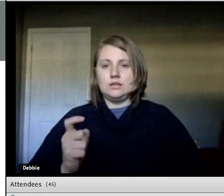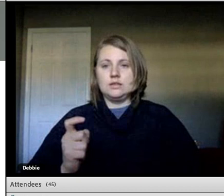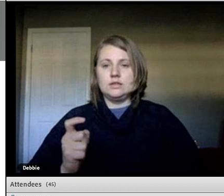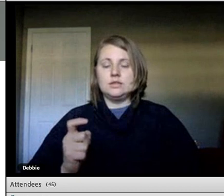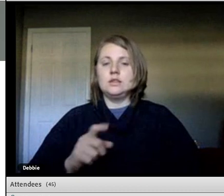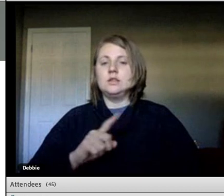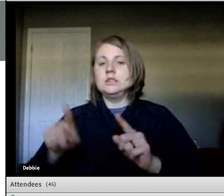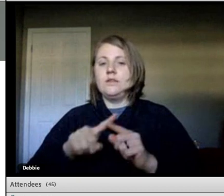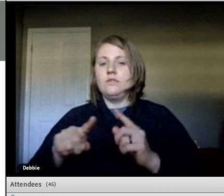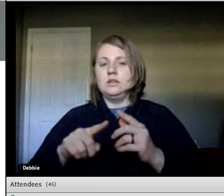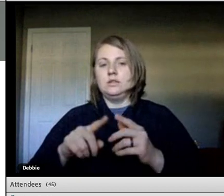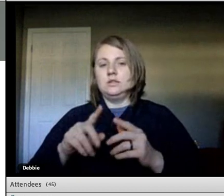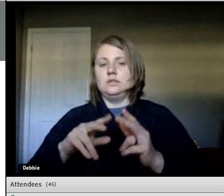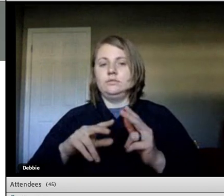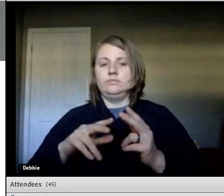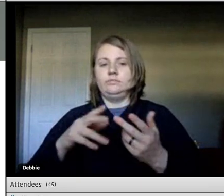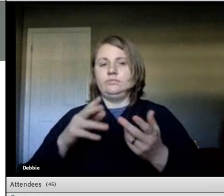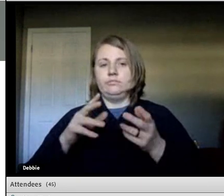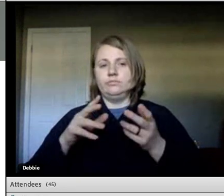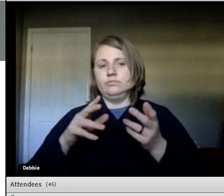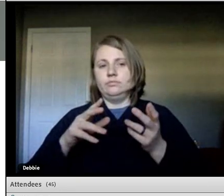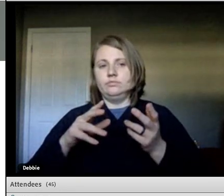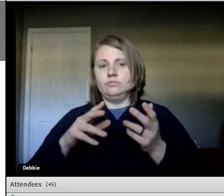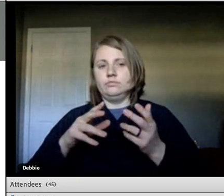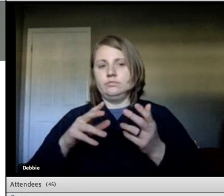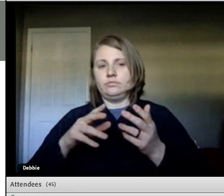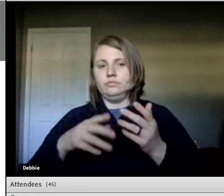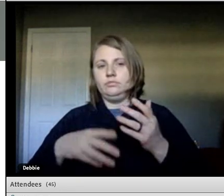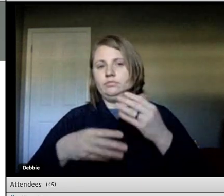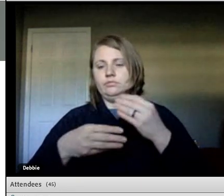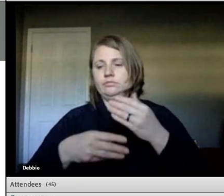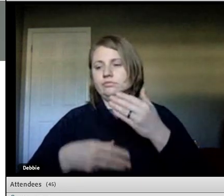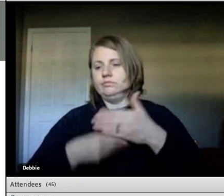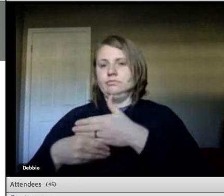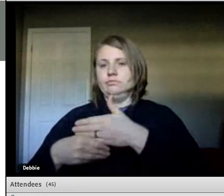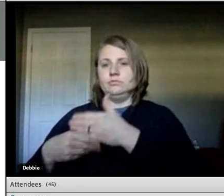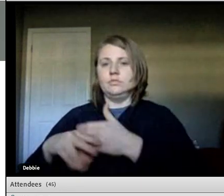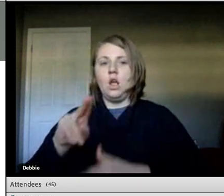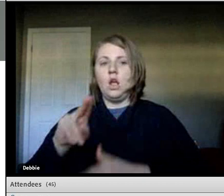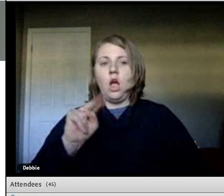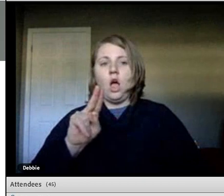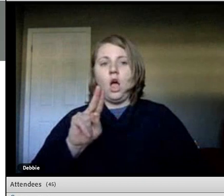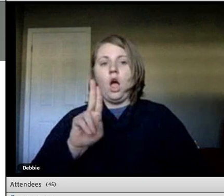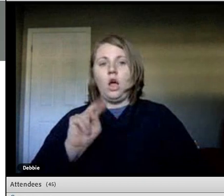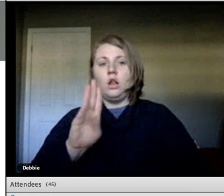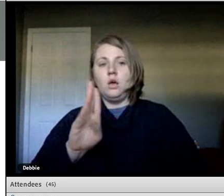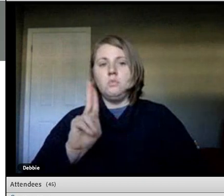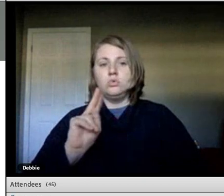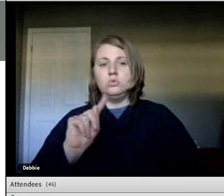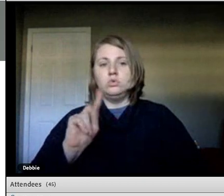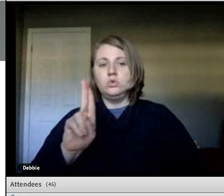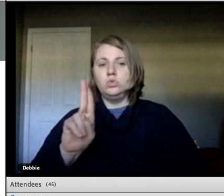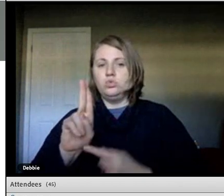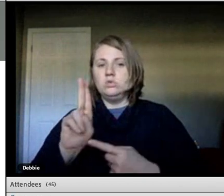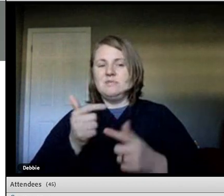It's -- Ubuntu is kind of like the big guy, but there's a lot of other ones out there that if you want to follow along,